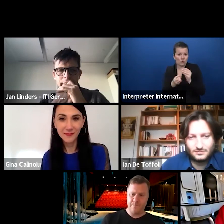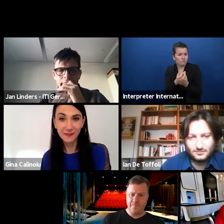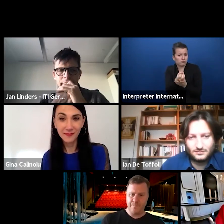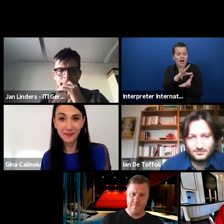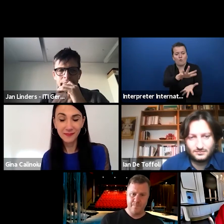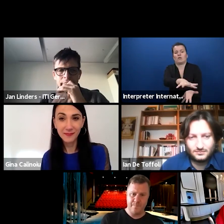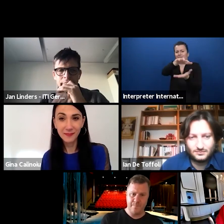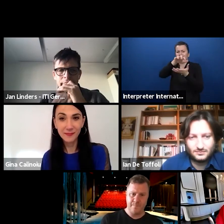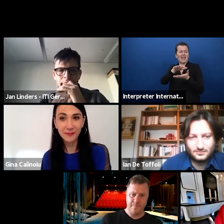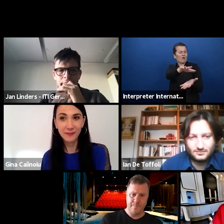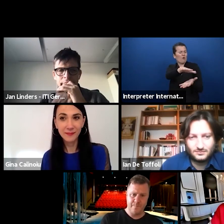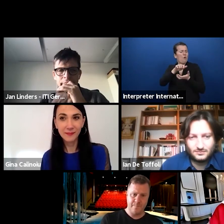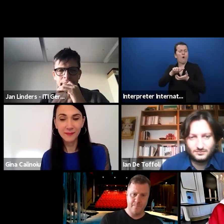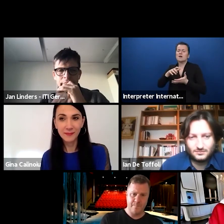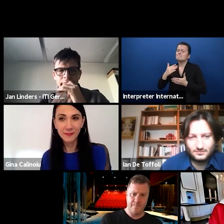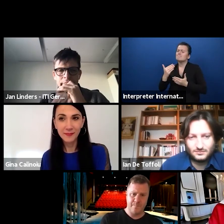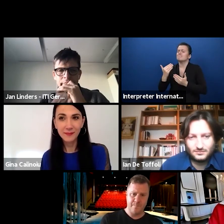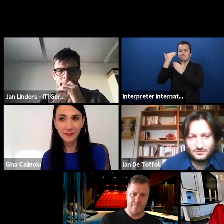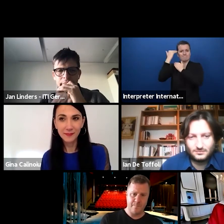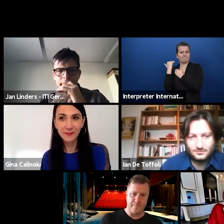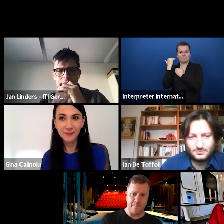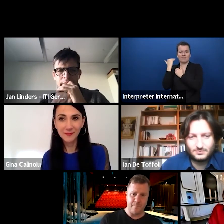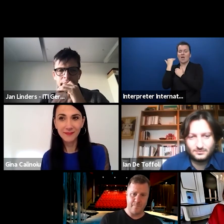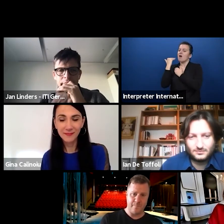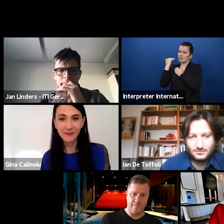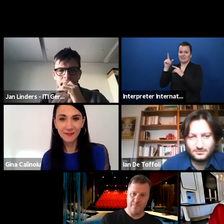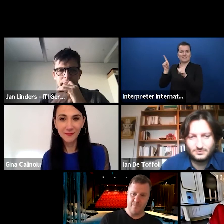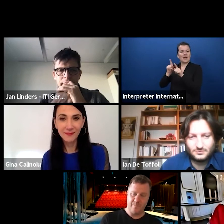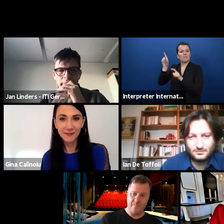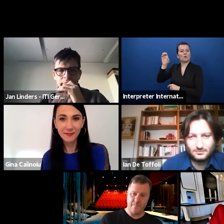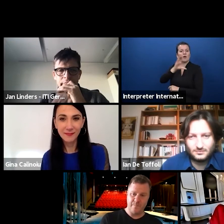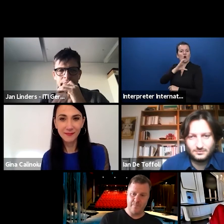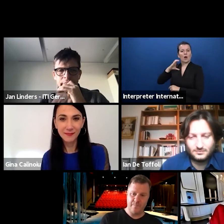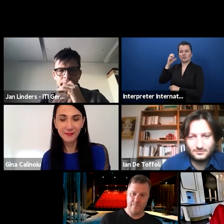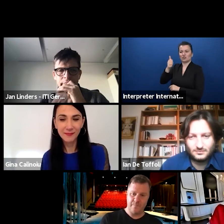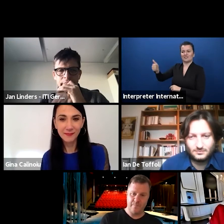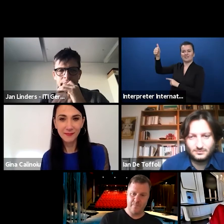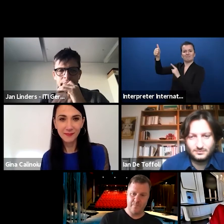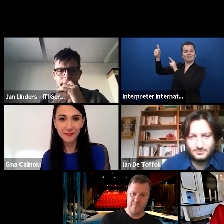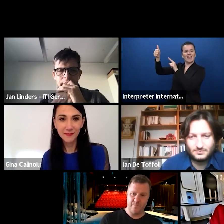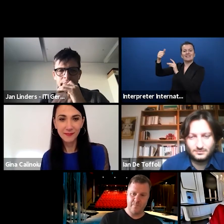taking a strong commitment to continue supporting you and of course you will know that I will remain